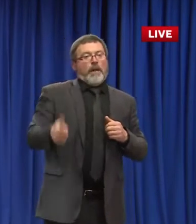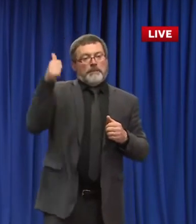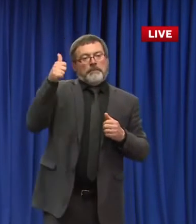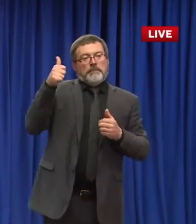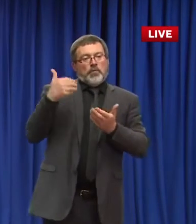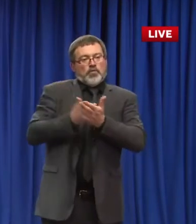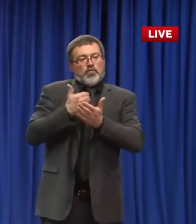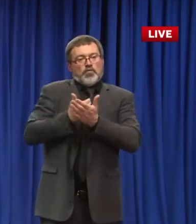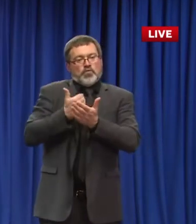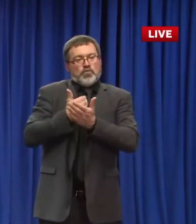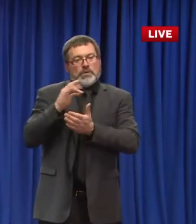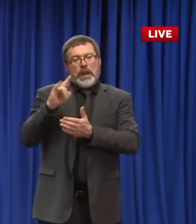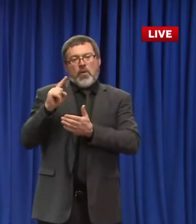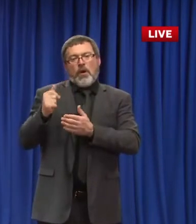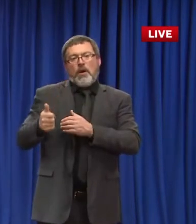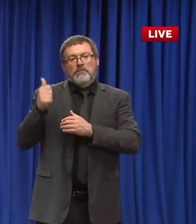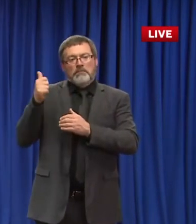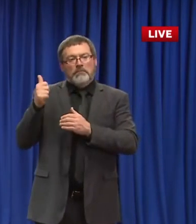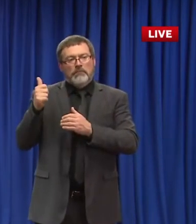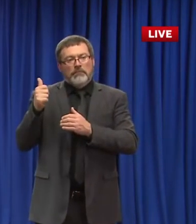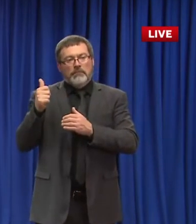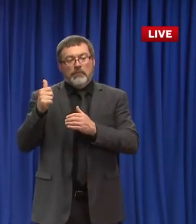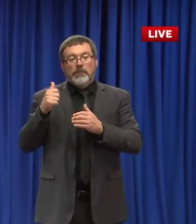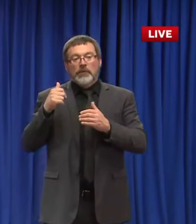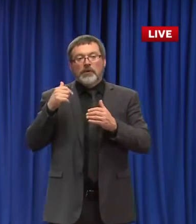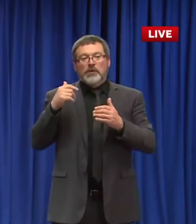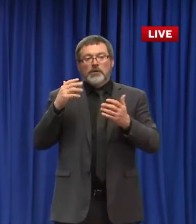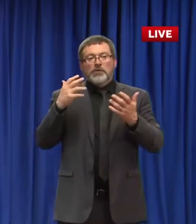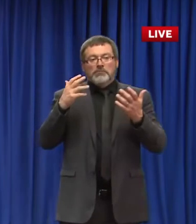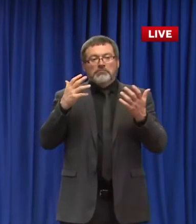NO 79 81 81 81 NEW CASES TODAY. OKAY.